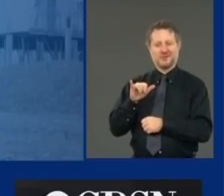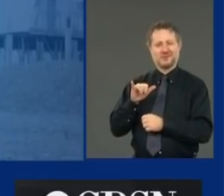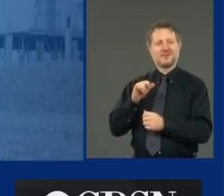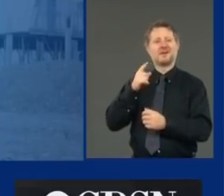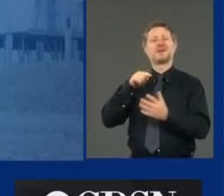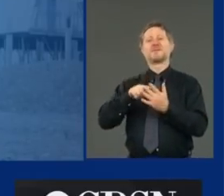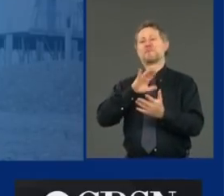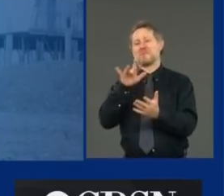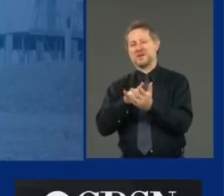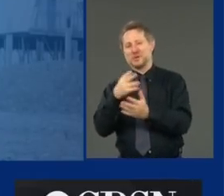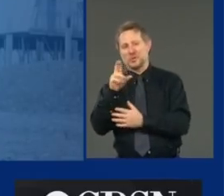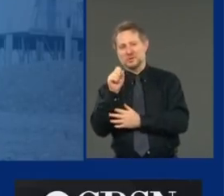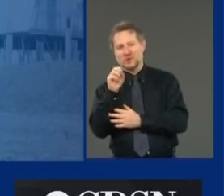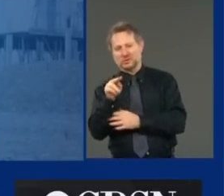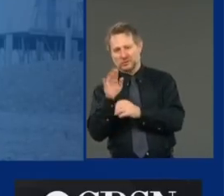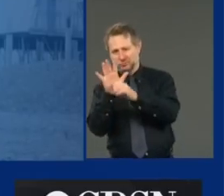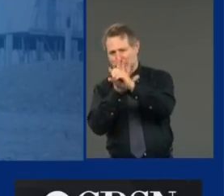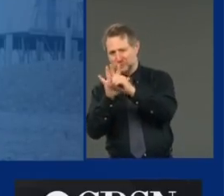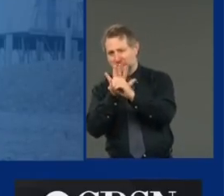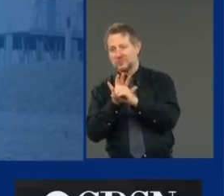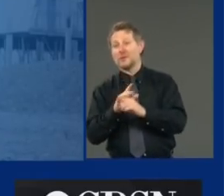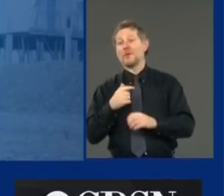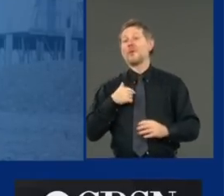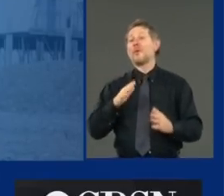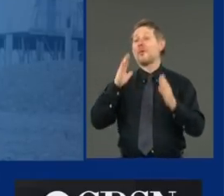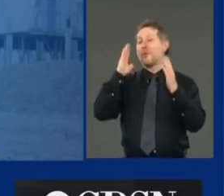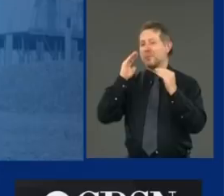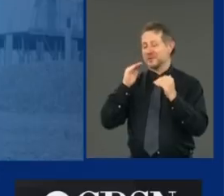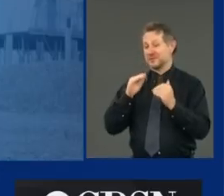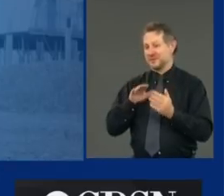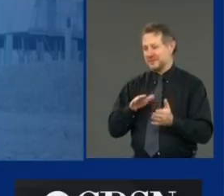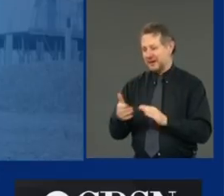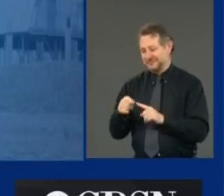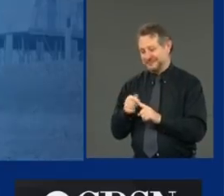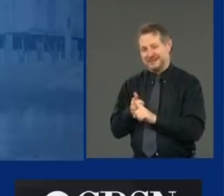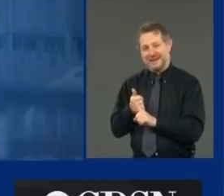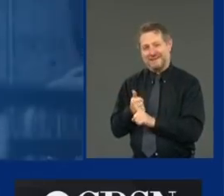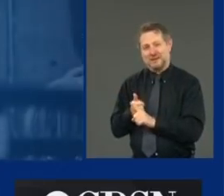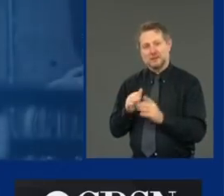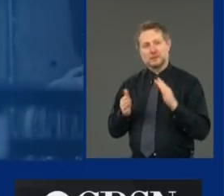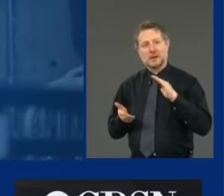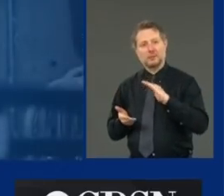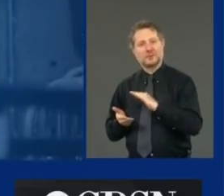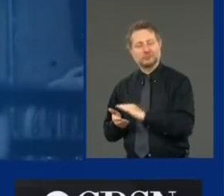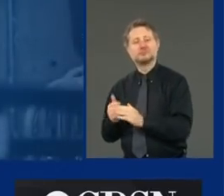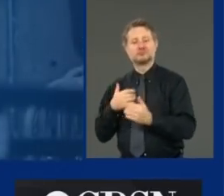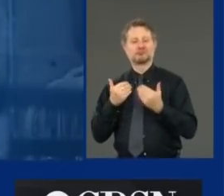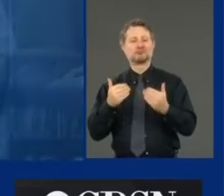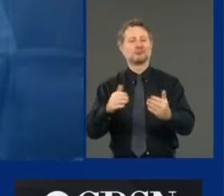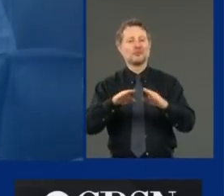HAVE TO BE ON-SITE. WE WILL ALLOW THAT CONSTRUCTION STAGING NOW FOR THE LONG ISLAND AND THE MID HUDSON AND HOPEFUL